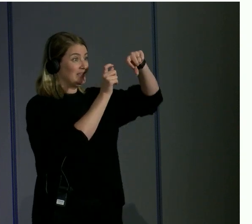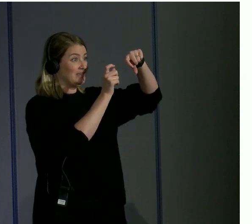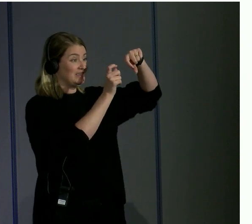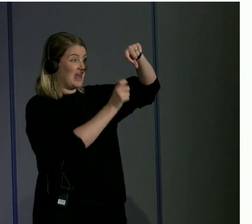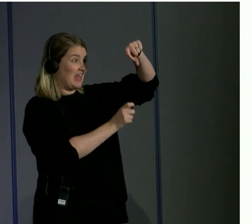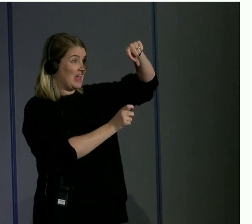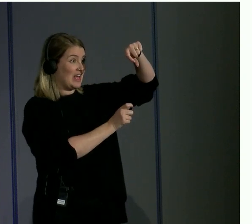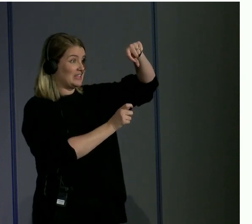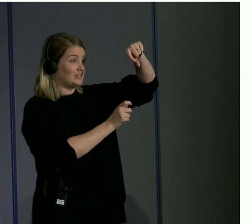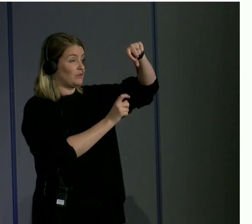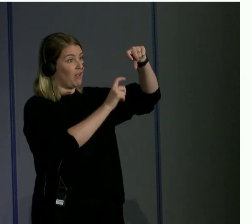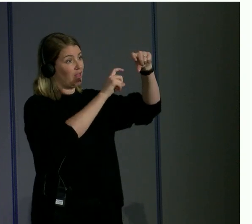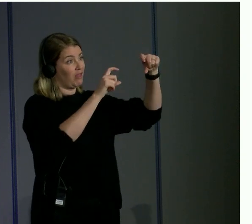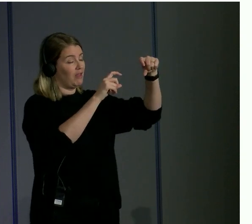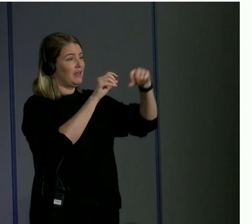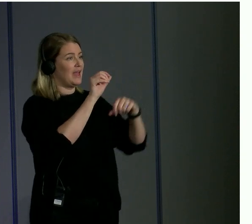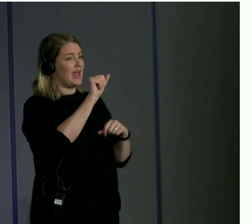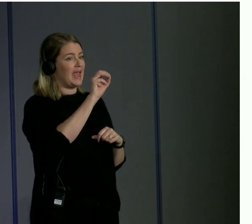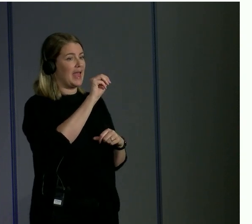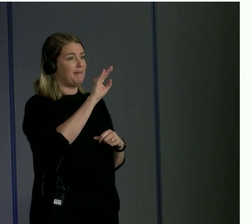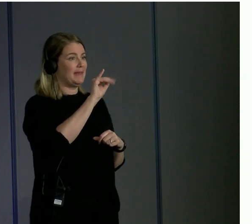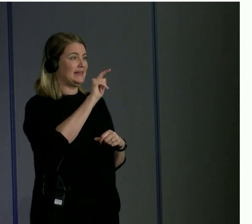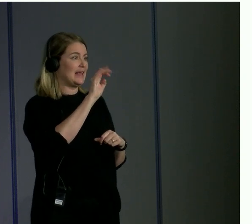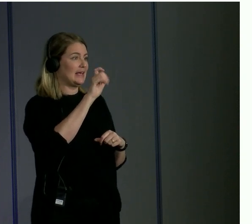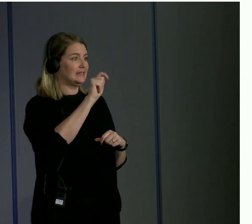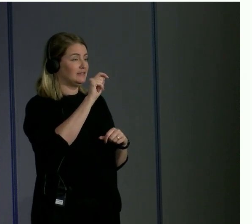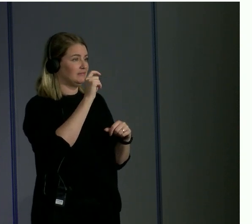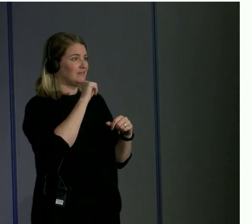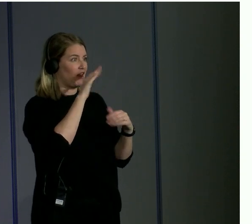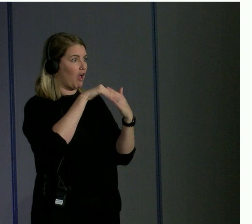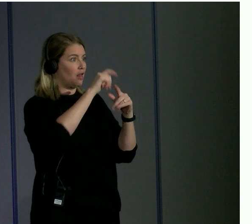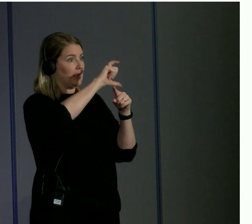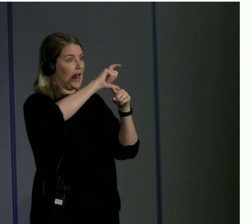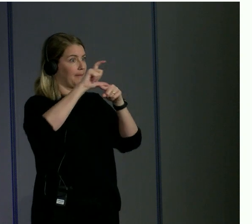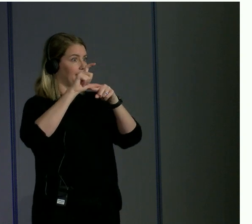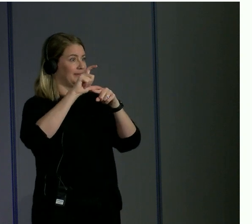text is in all caps. If I change this table, you probably want to change that to Camel Case